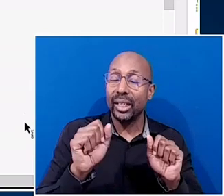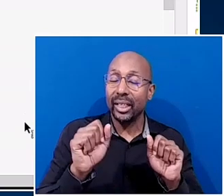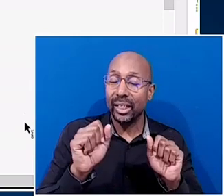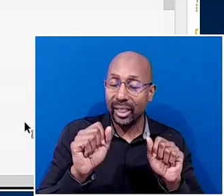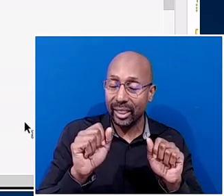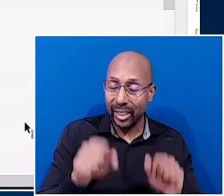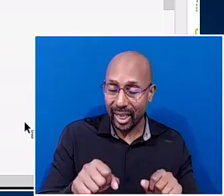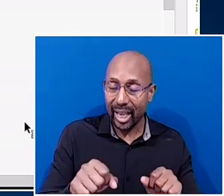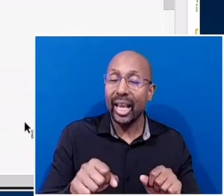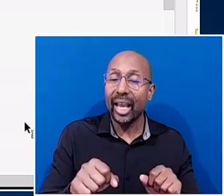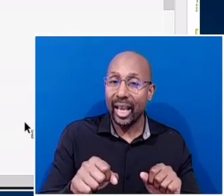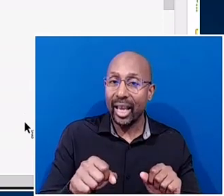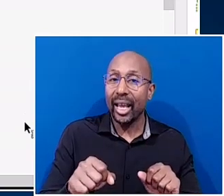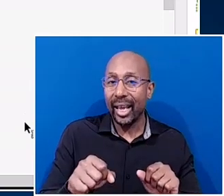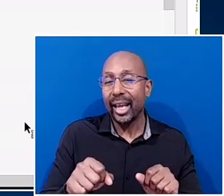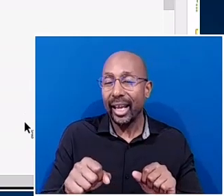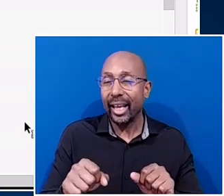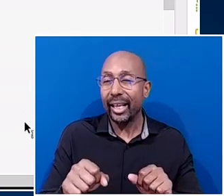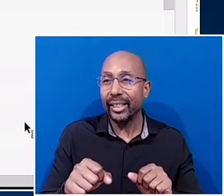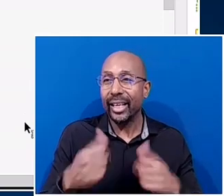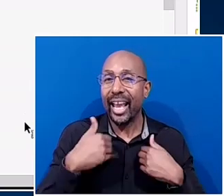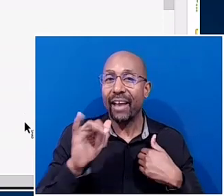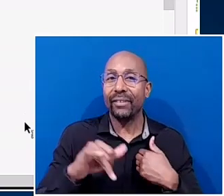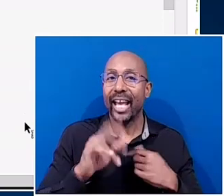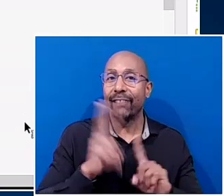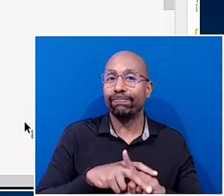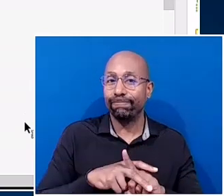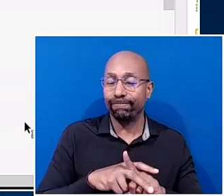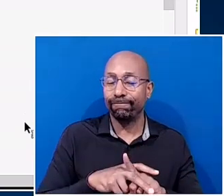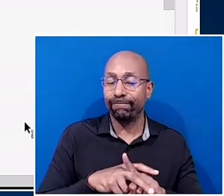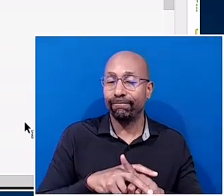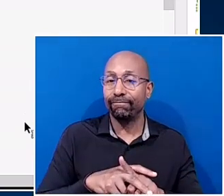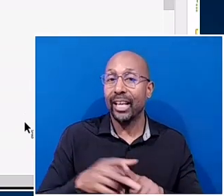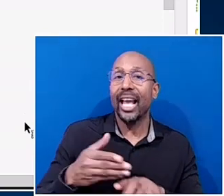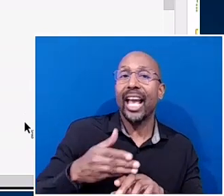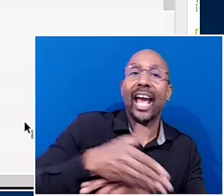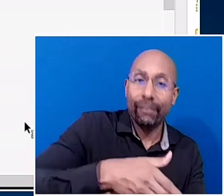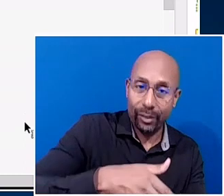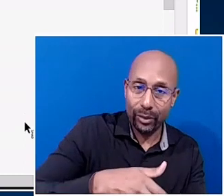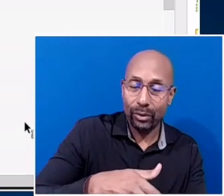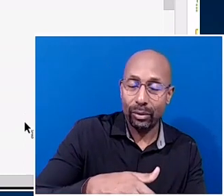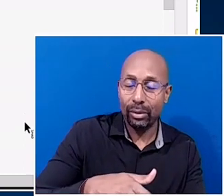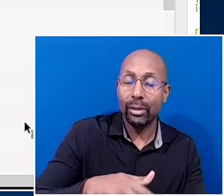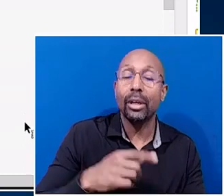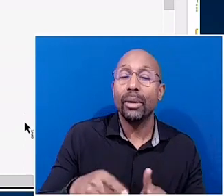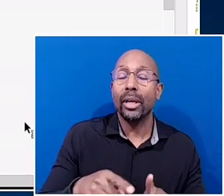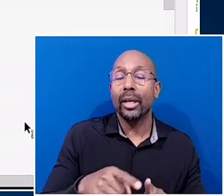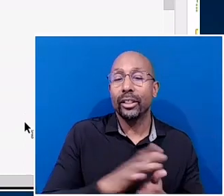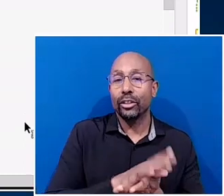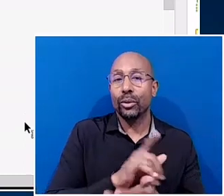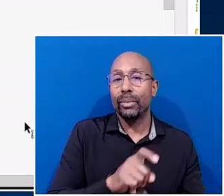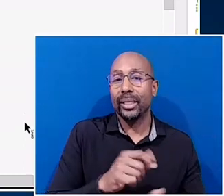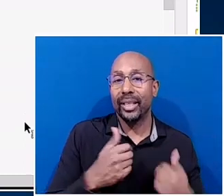absence after the fact as long as the school has adequate documentation of the circumstance. However, in term-based